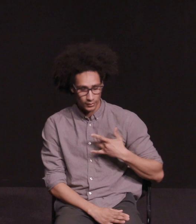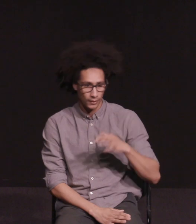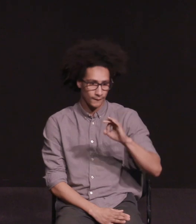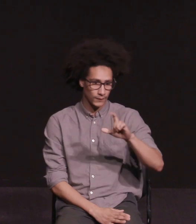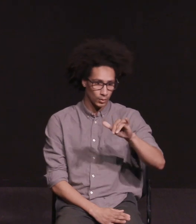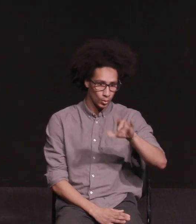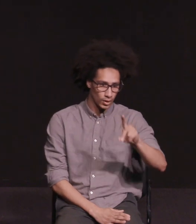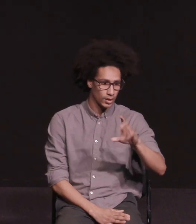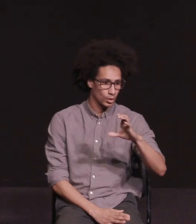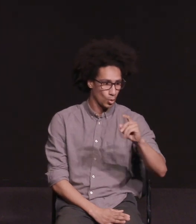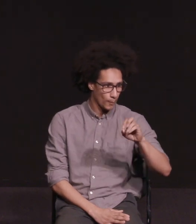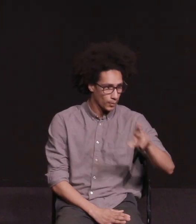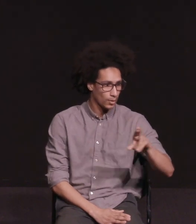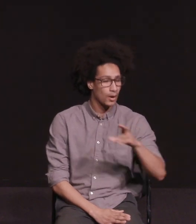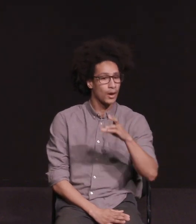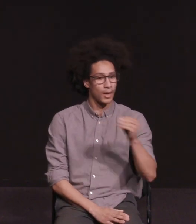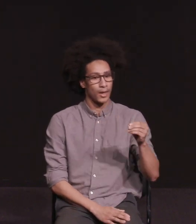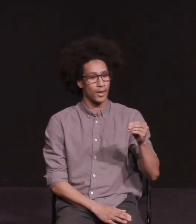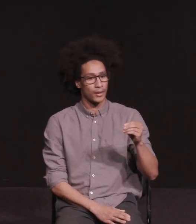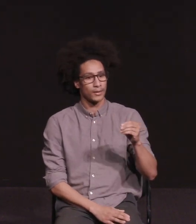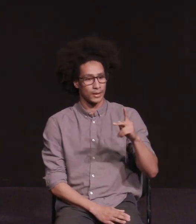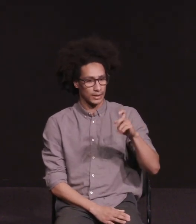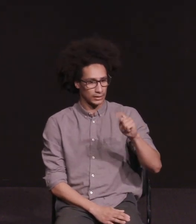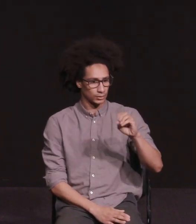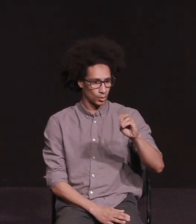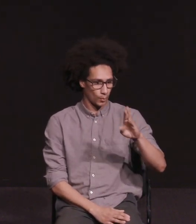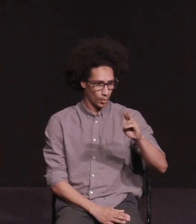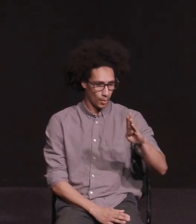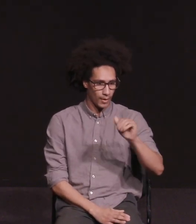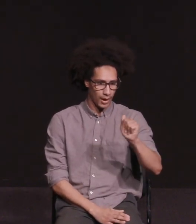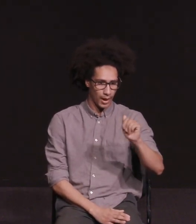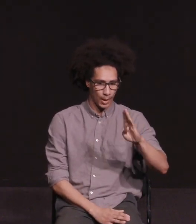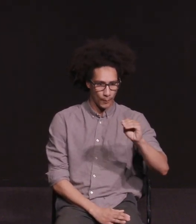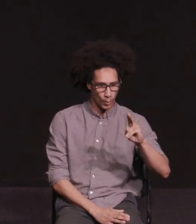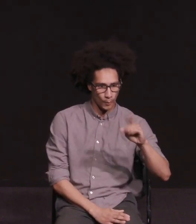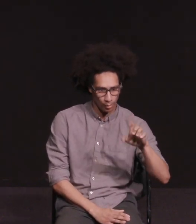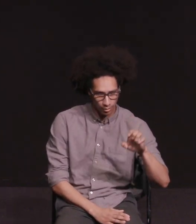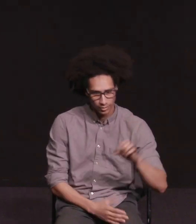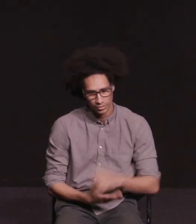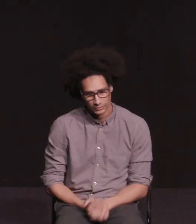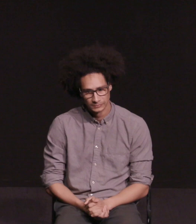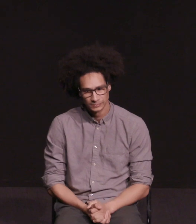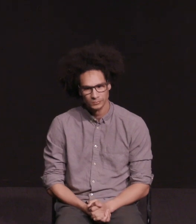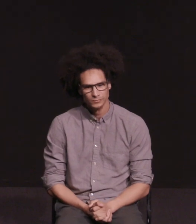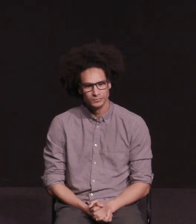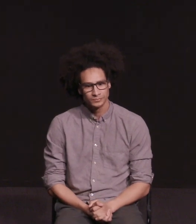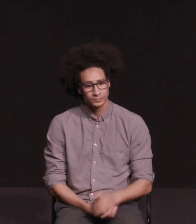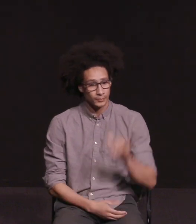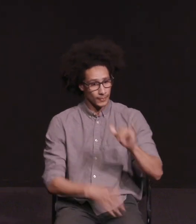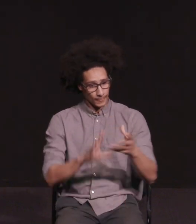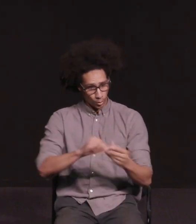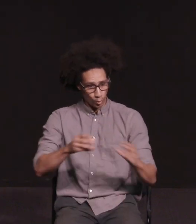and Keturah A. Bobo. The canon of Black children's literature also has been